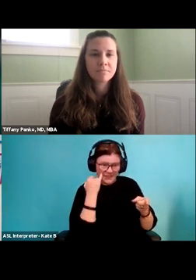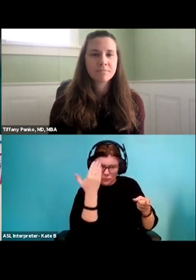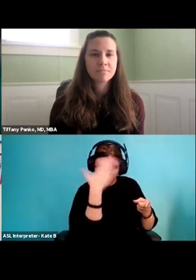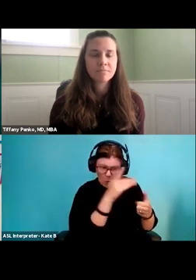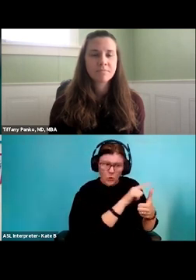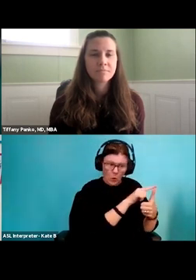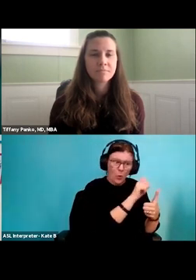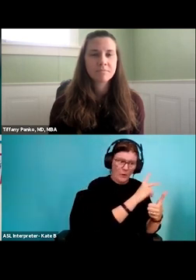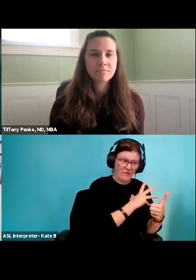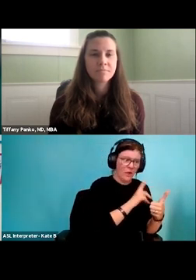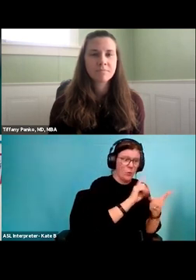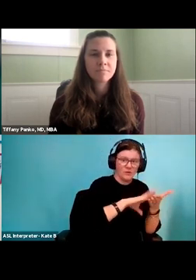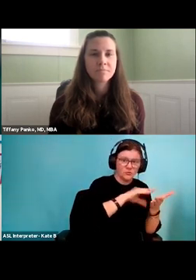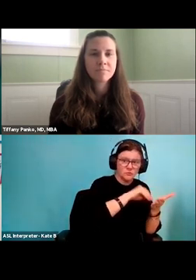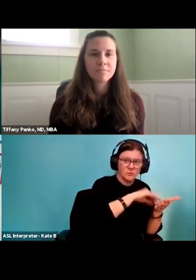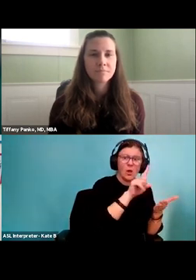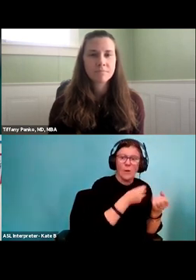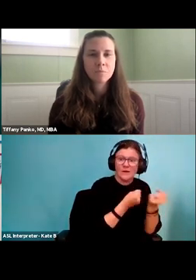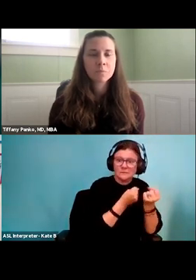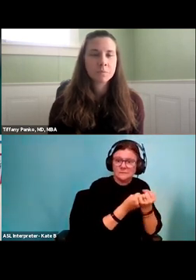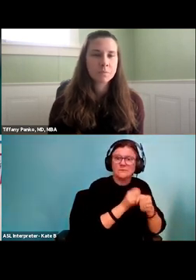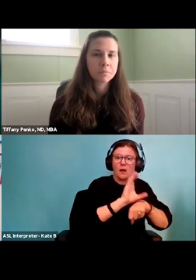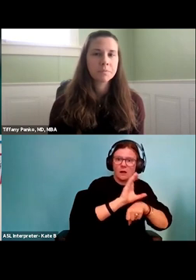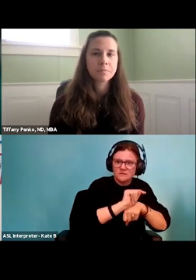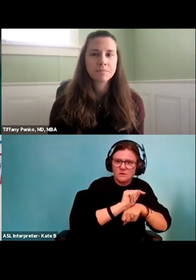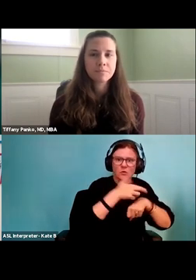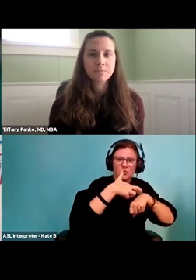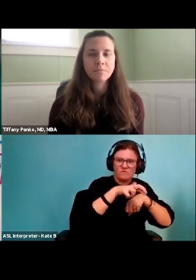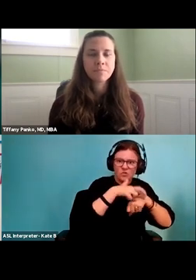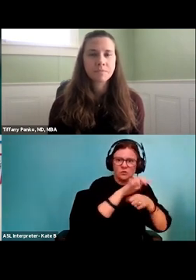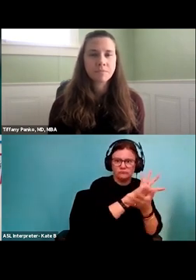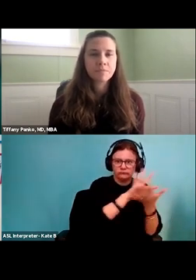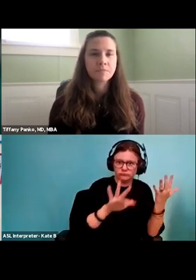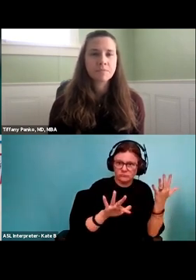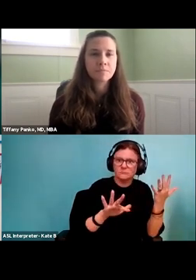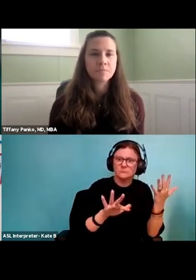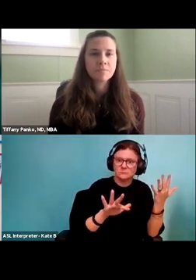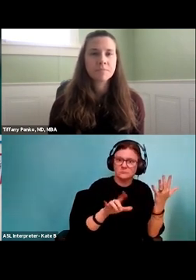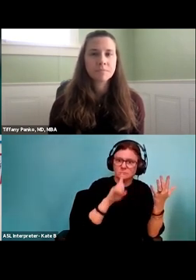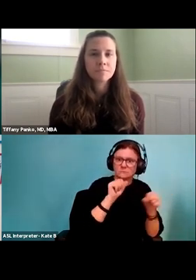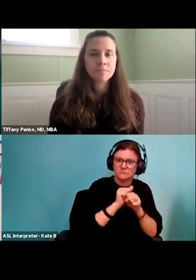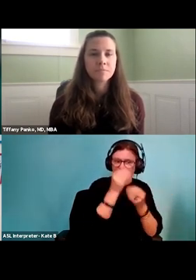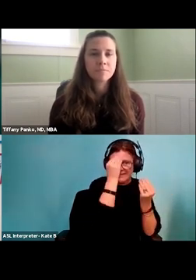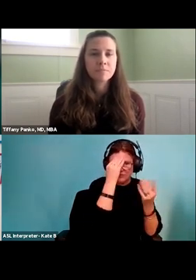were to give the consults and the referrals, to give the information that is needed. So